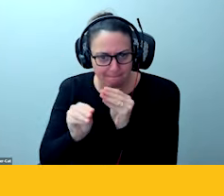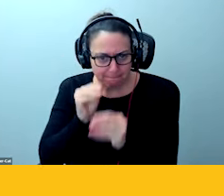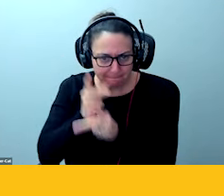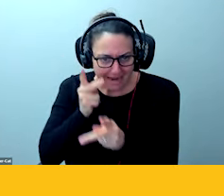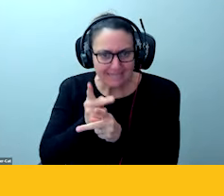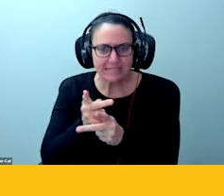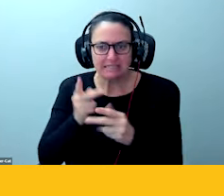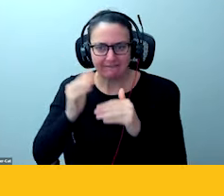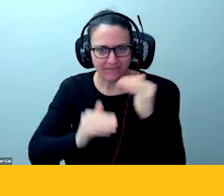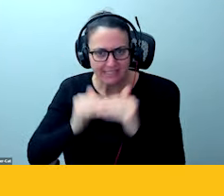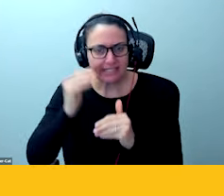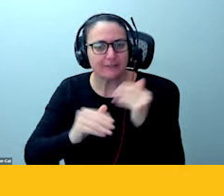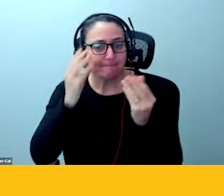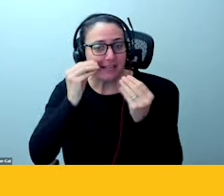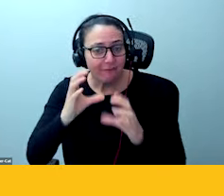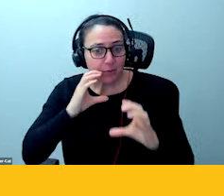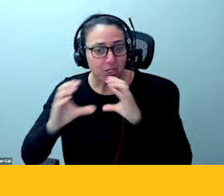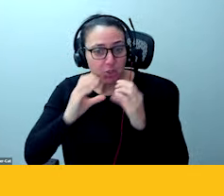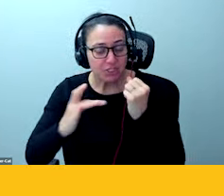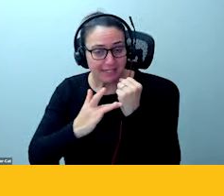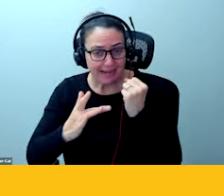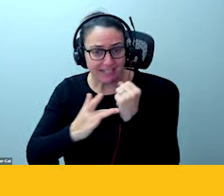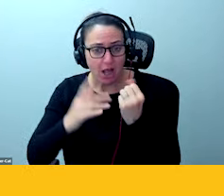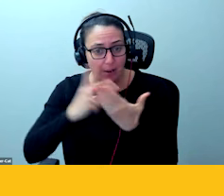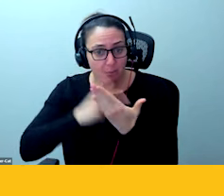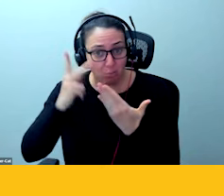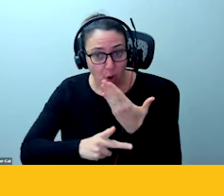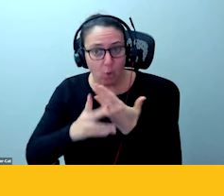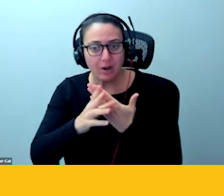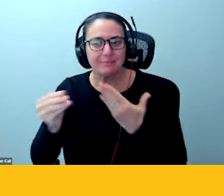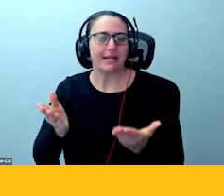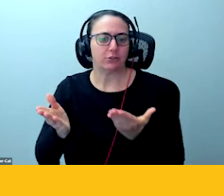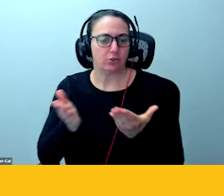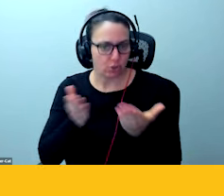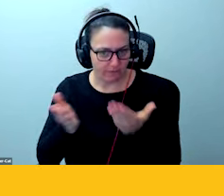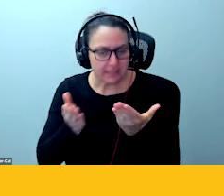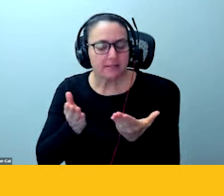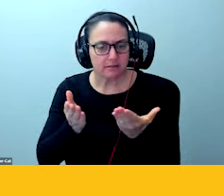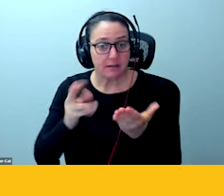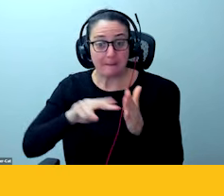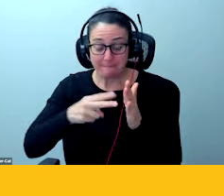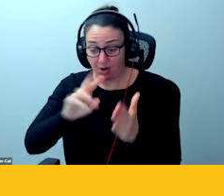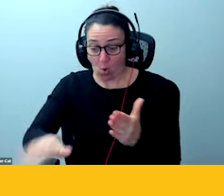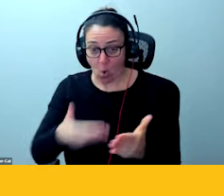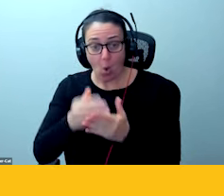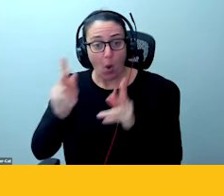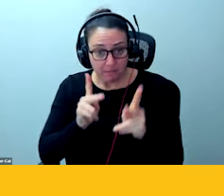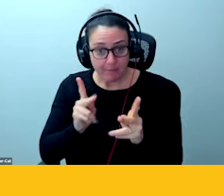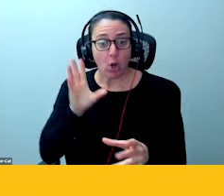information and communication technology, programs and services so that all people, including people with disabilities,